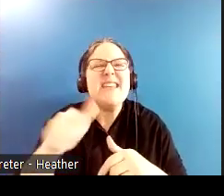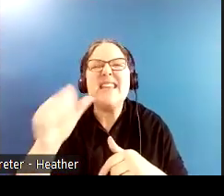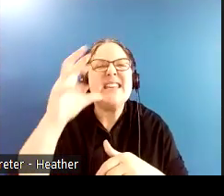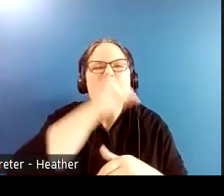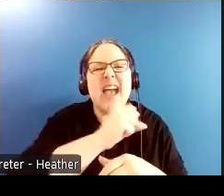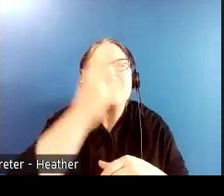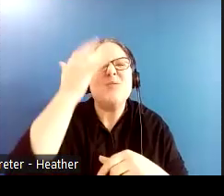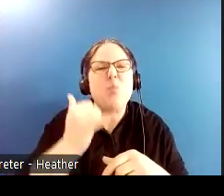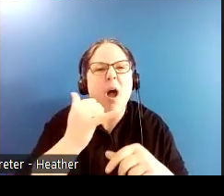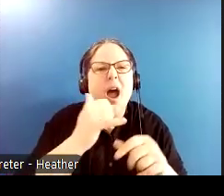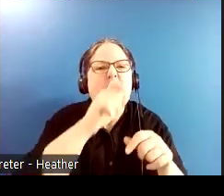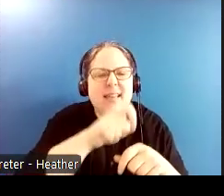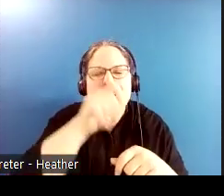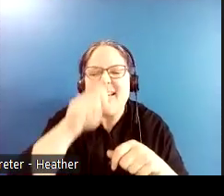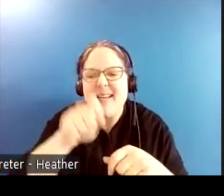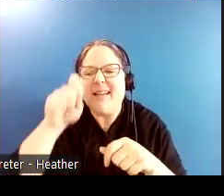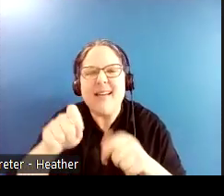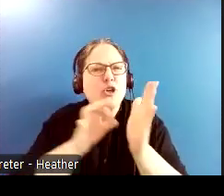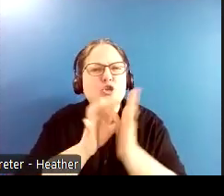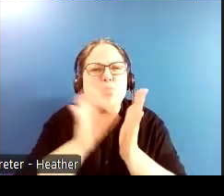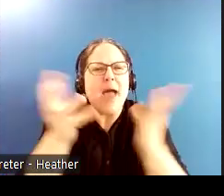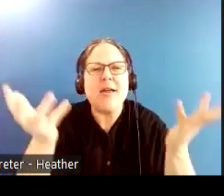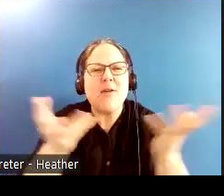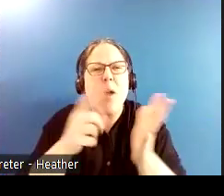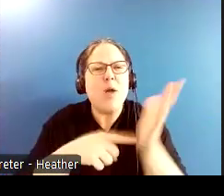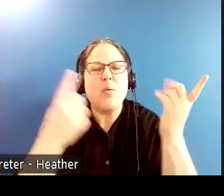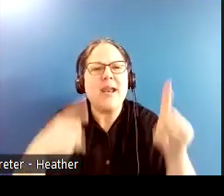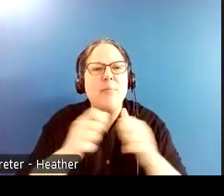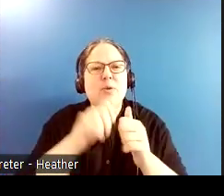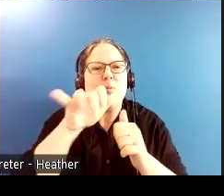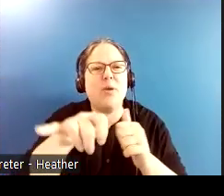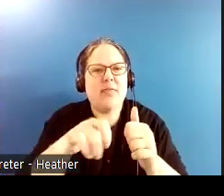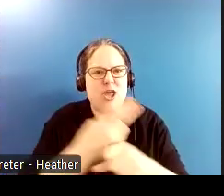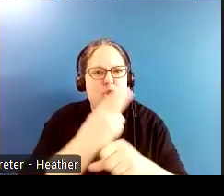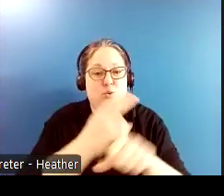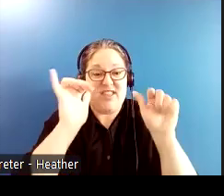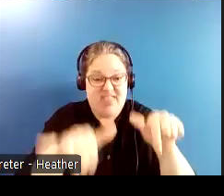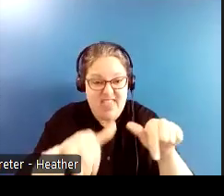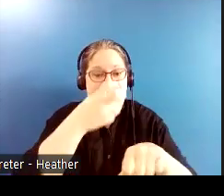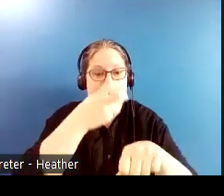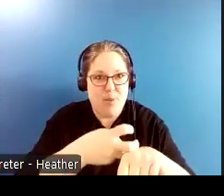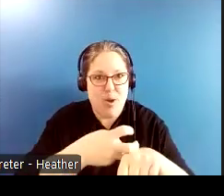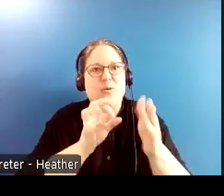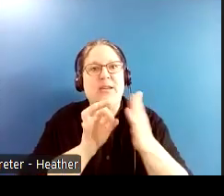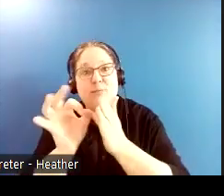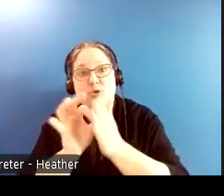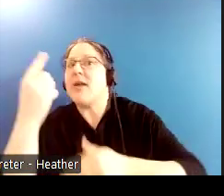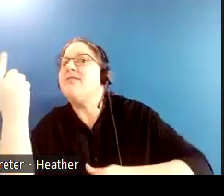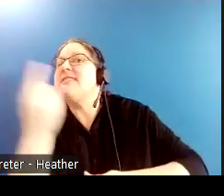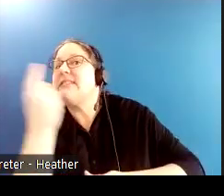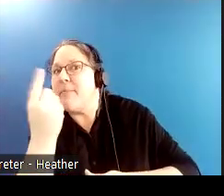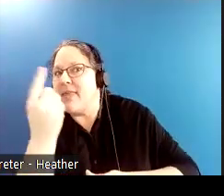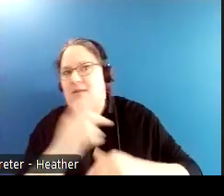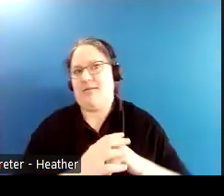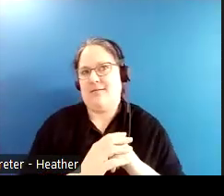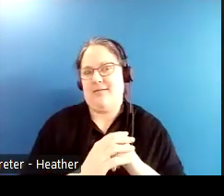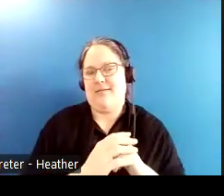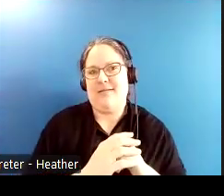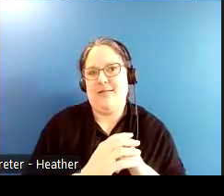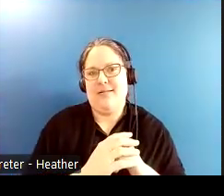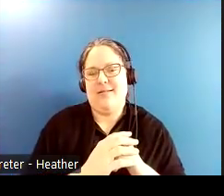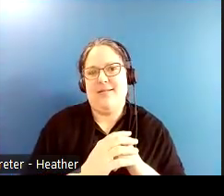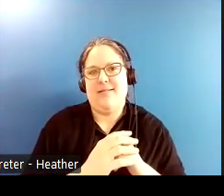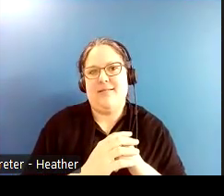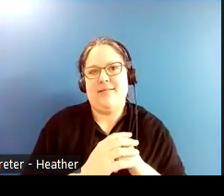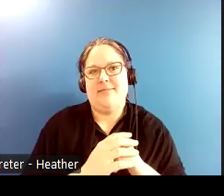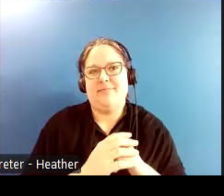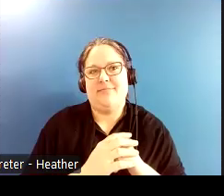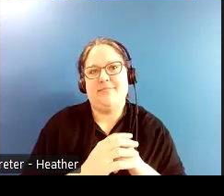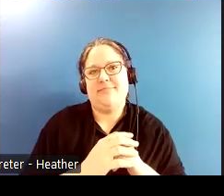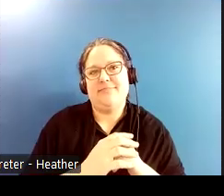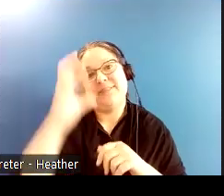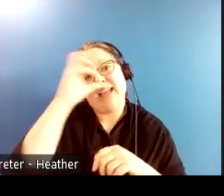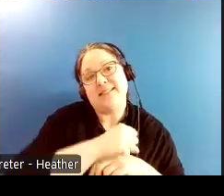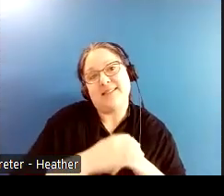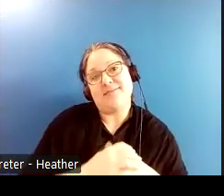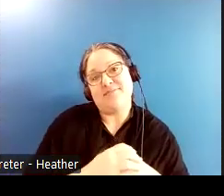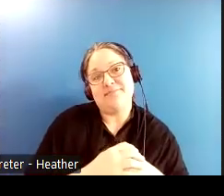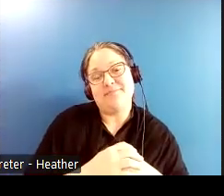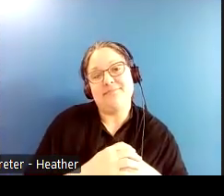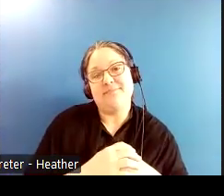what might have been happening uh during the production of this mathematical object thoughts?